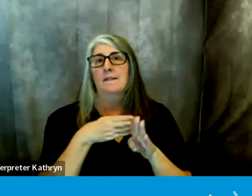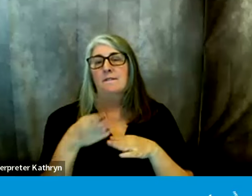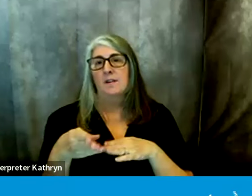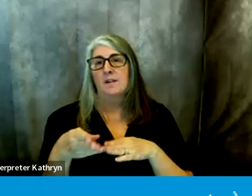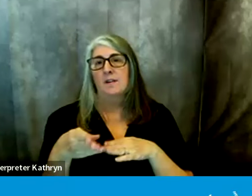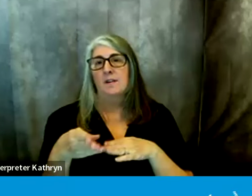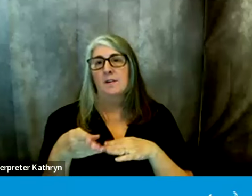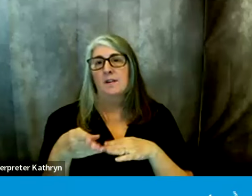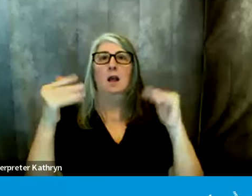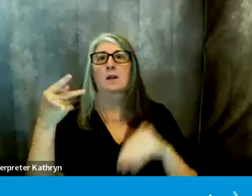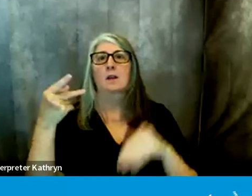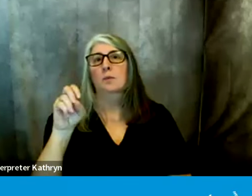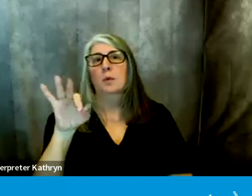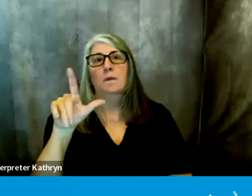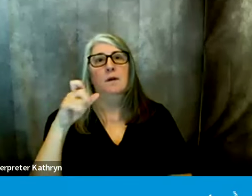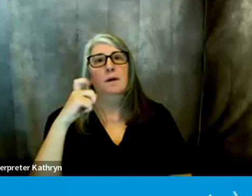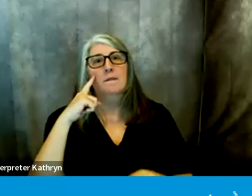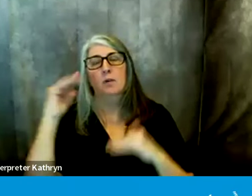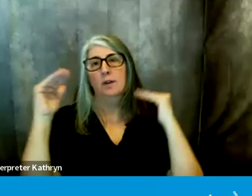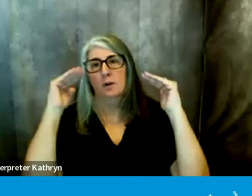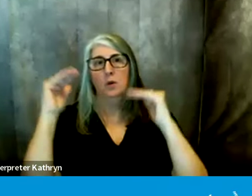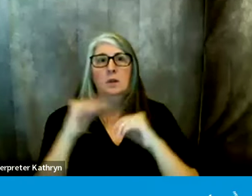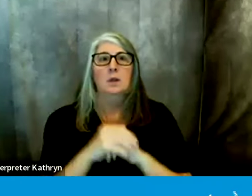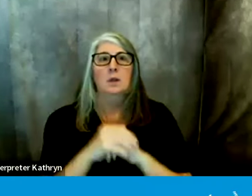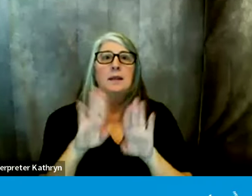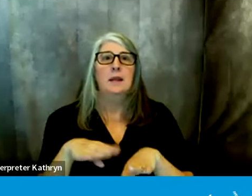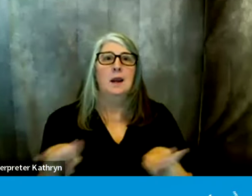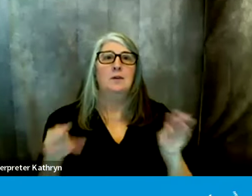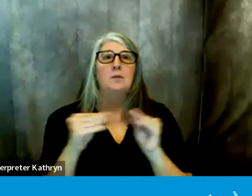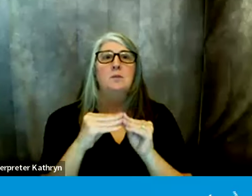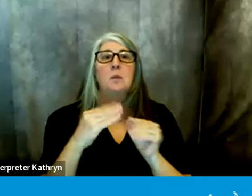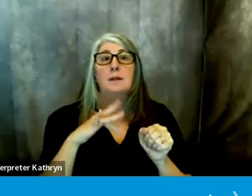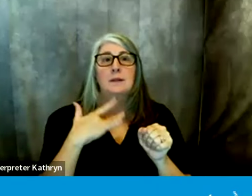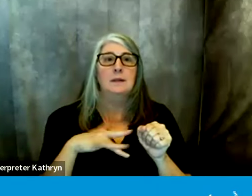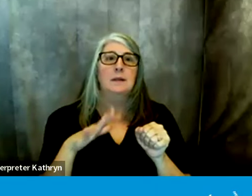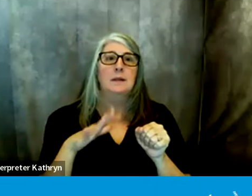The adults is where we've begun. And the intent would be to first get a label for the adult population only.